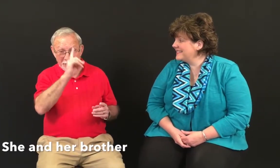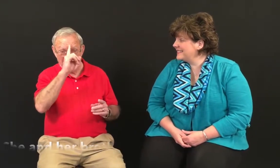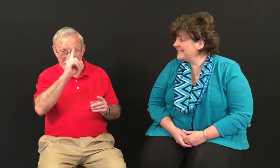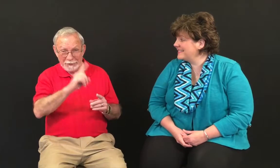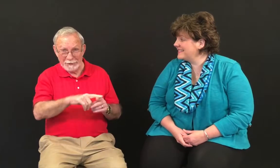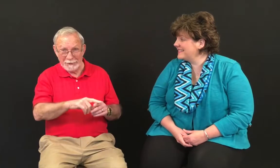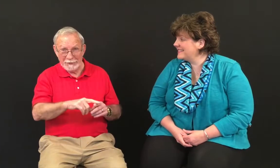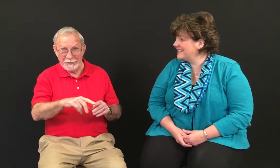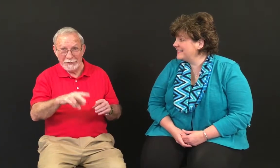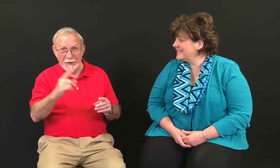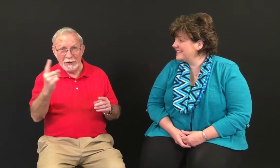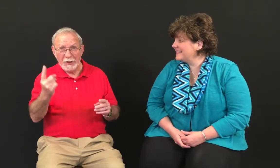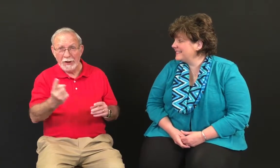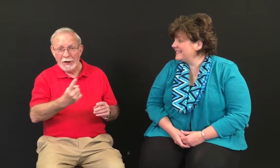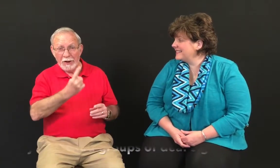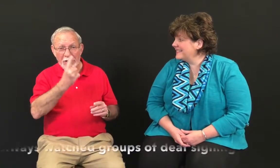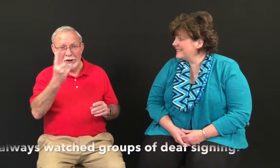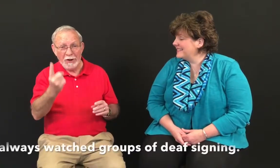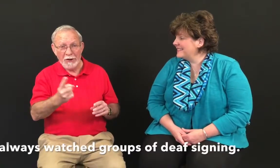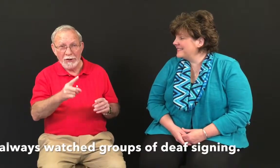I sign because it's the easiest way to communicate with people.